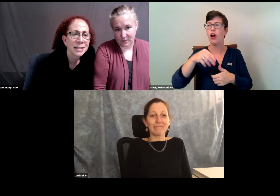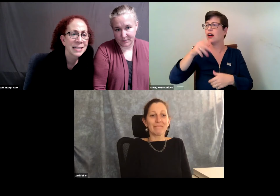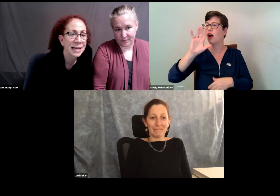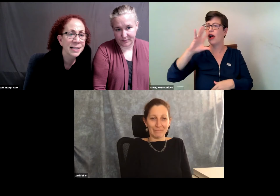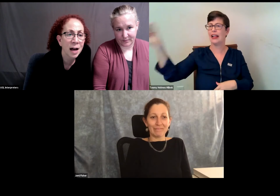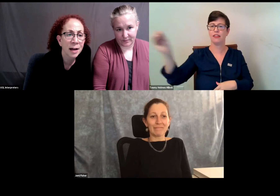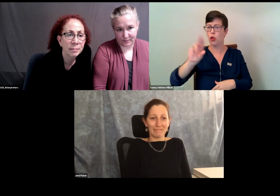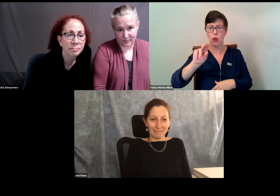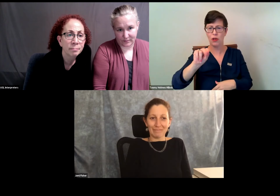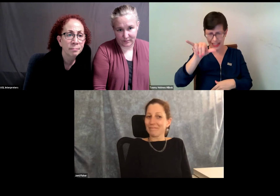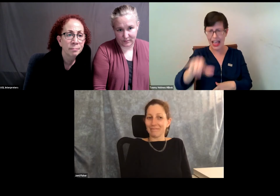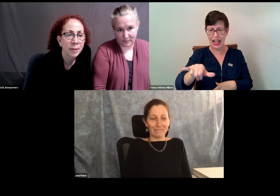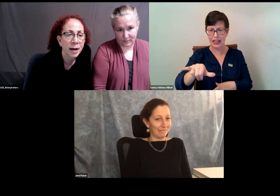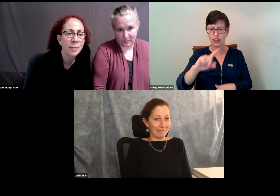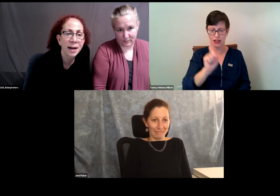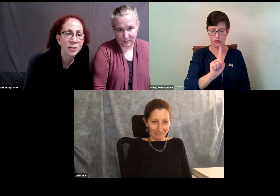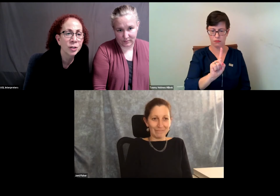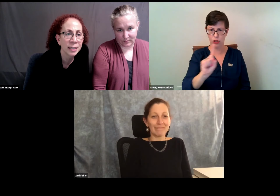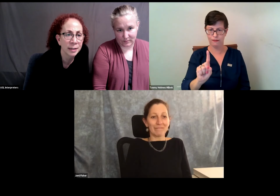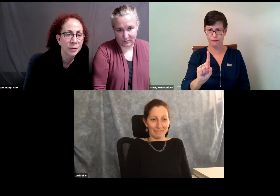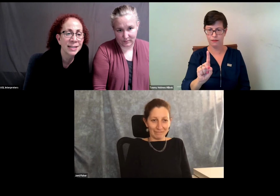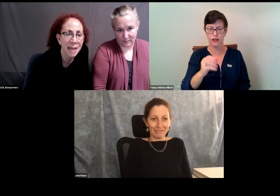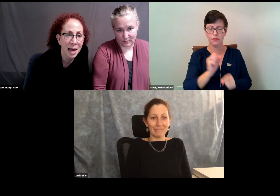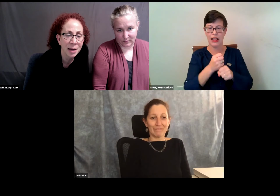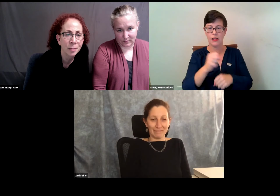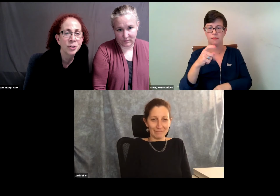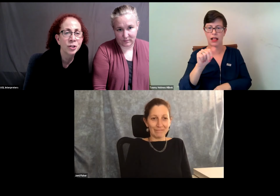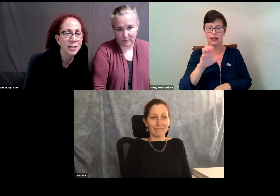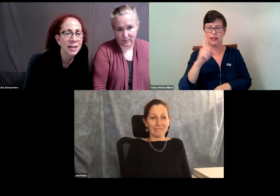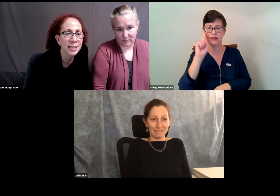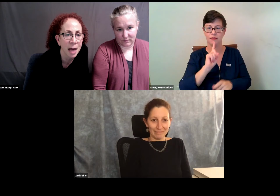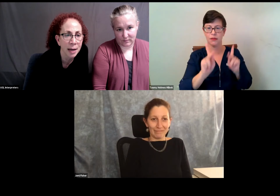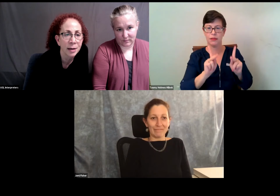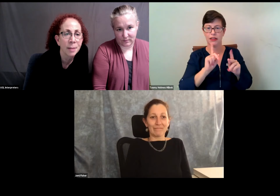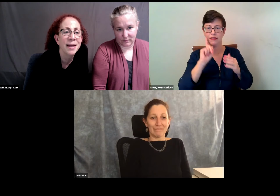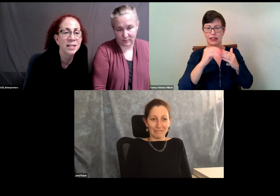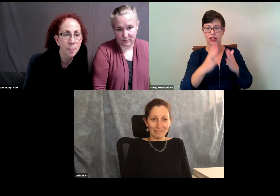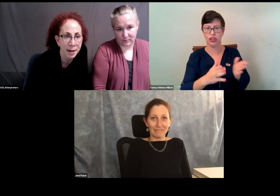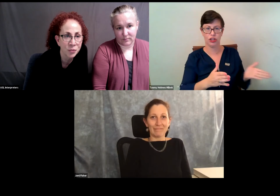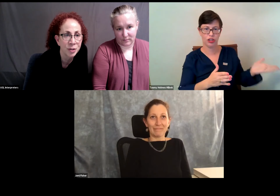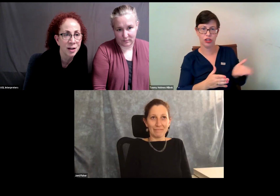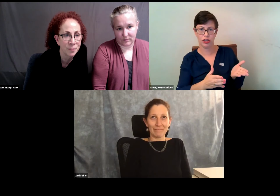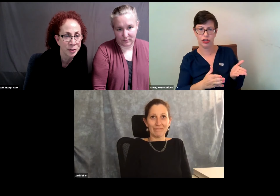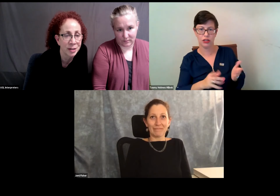stand aside. i'm not asking you to leave stay, but just stand aside make space for the deaf person,